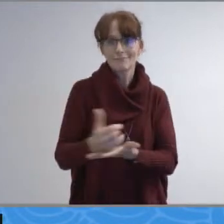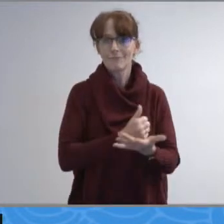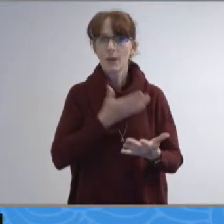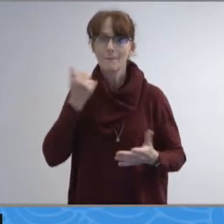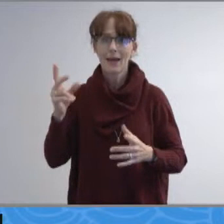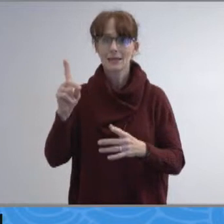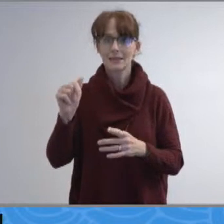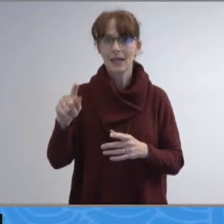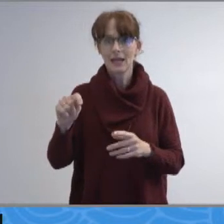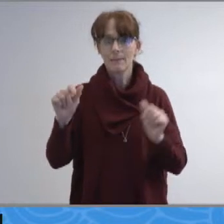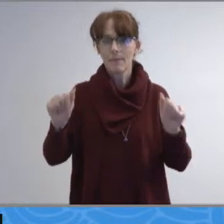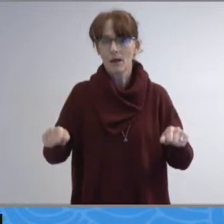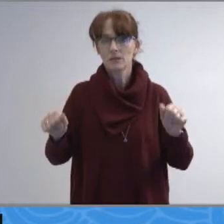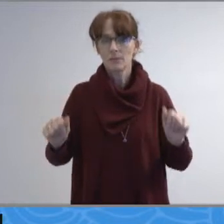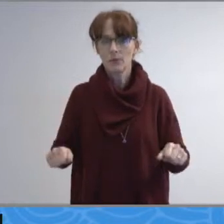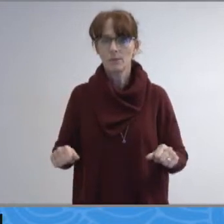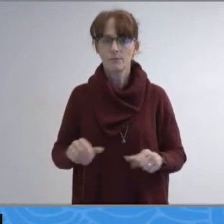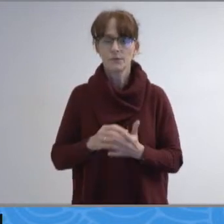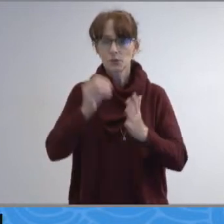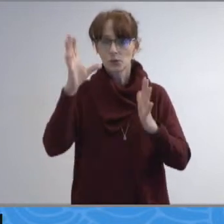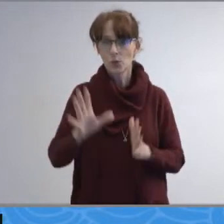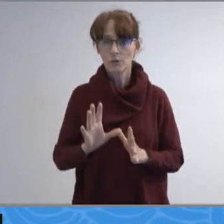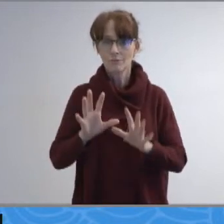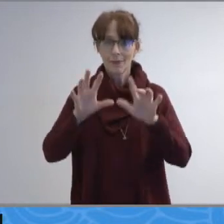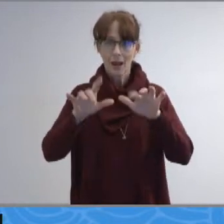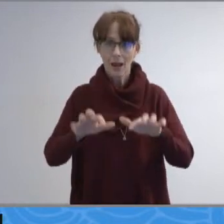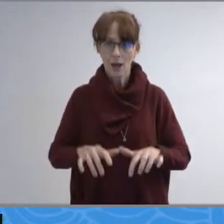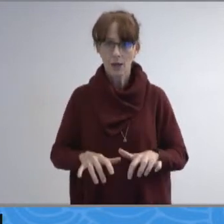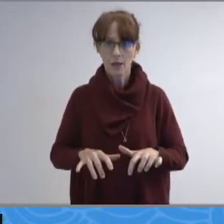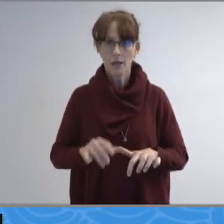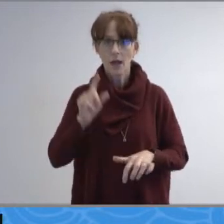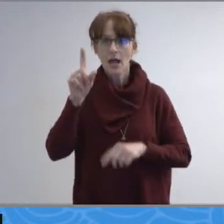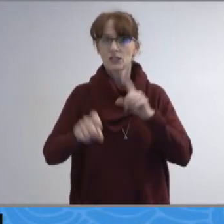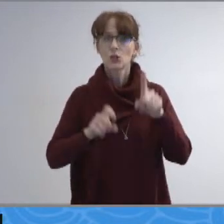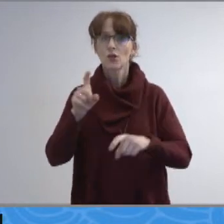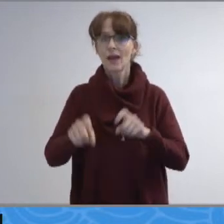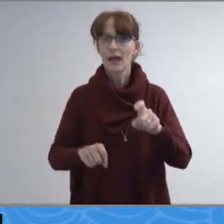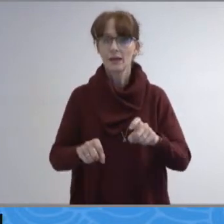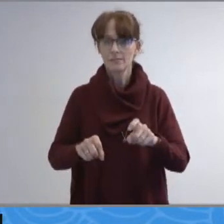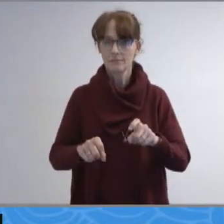When your student logs in, they get a survey before they take the test.